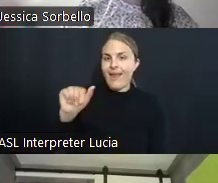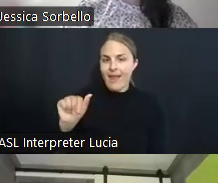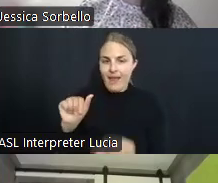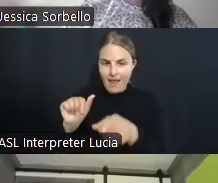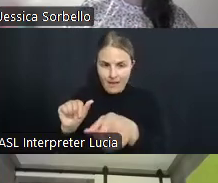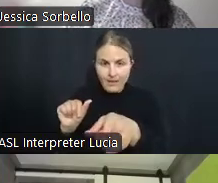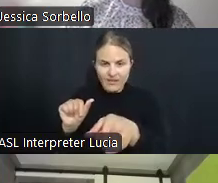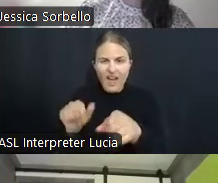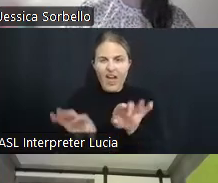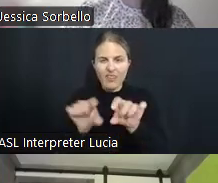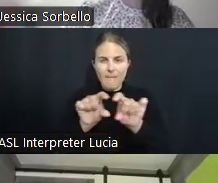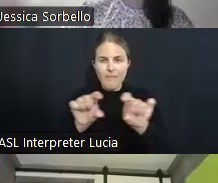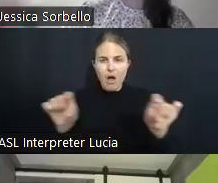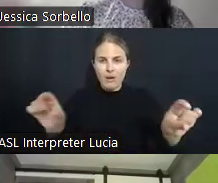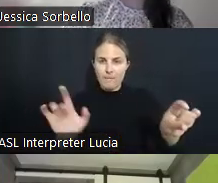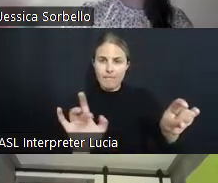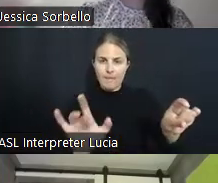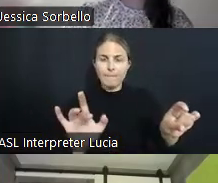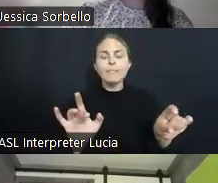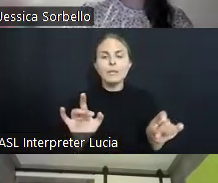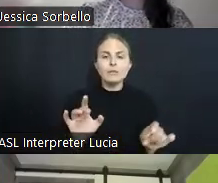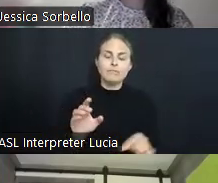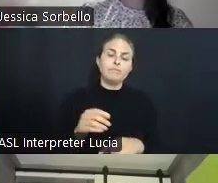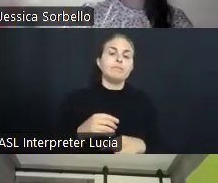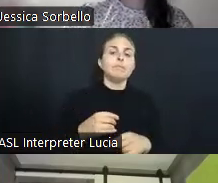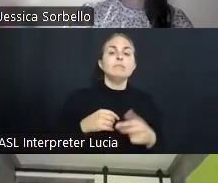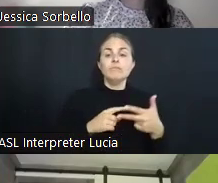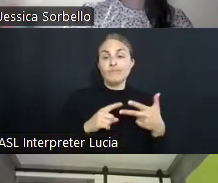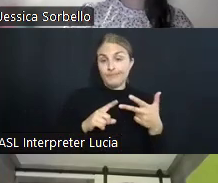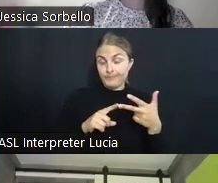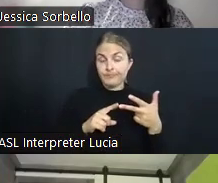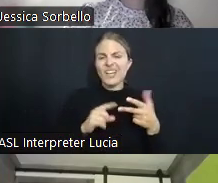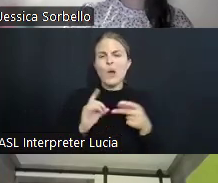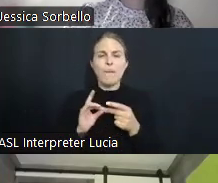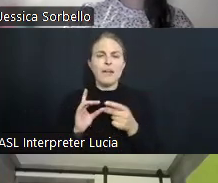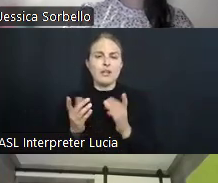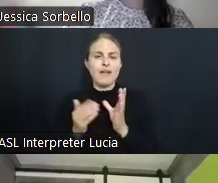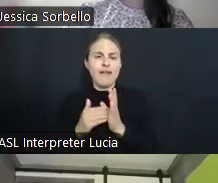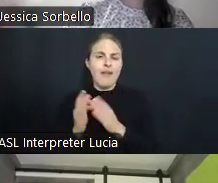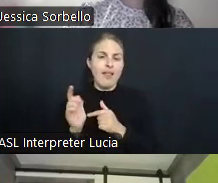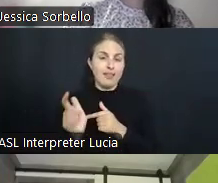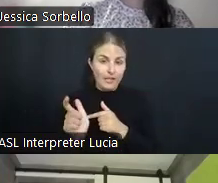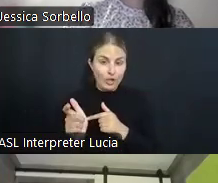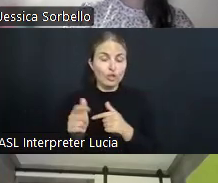I will mention this again at the end is there is a survey for gathering your thoughts and ideas on future webinar